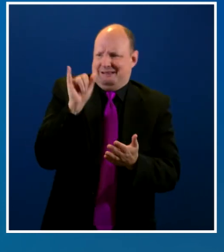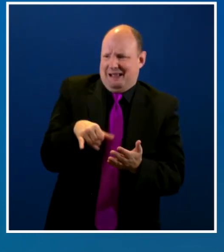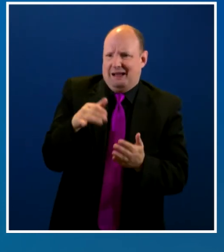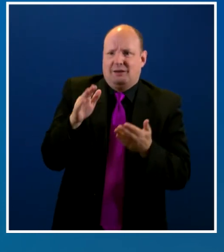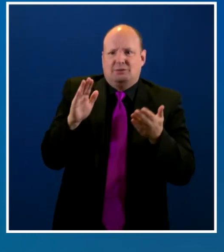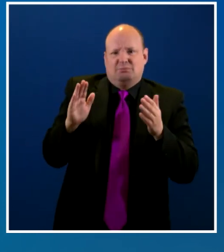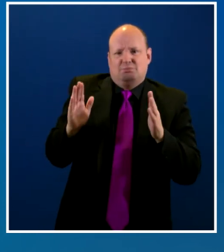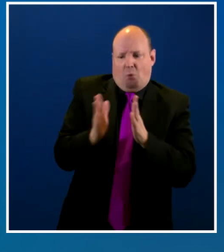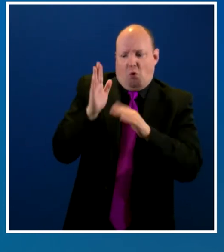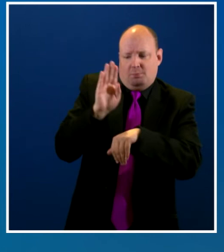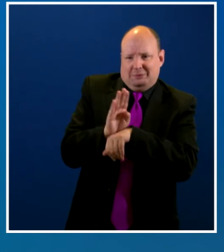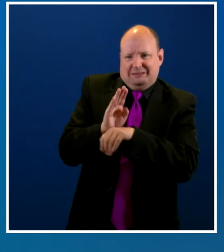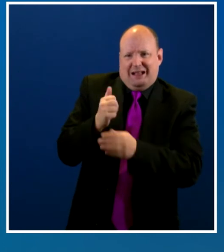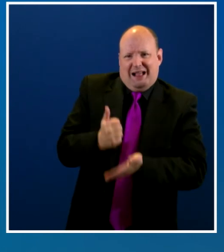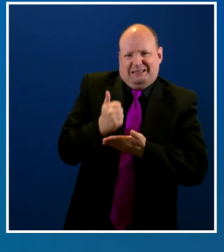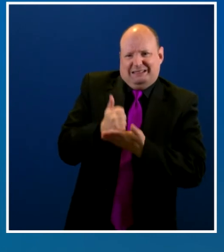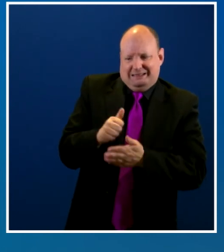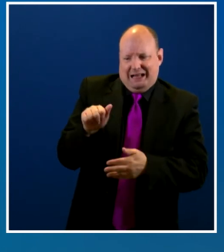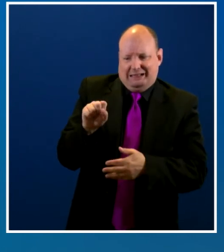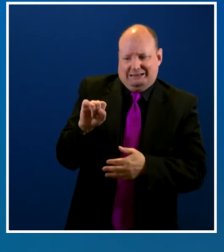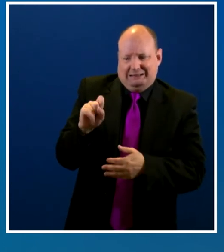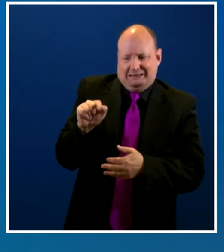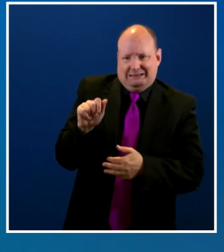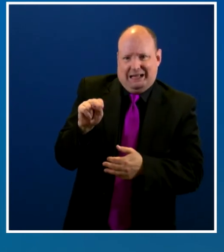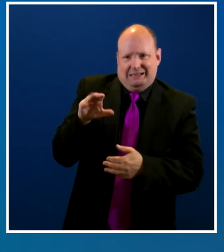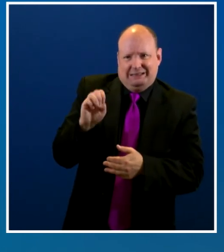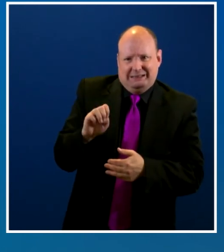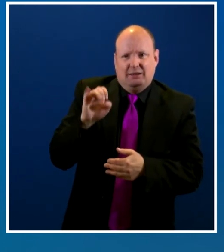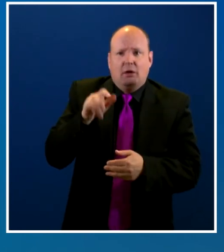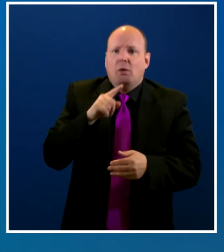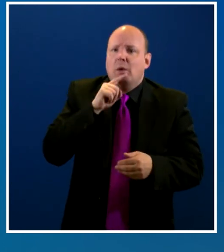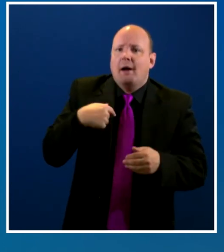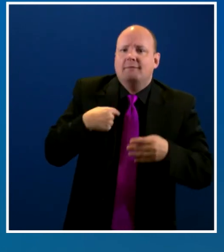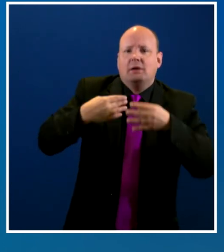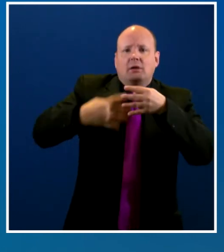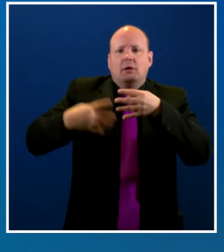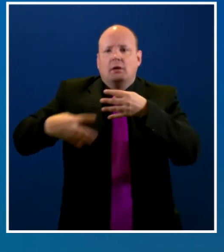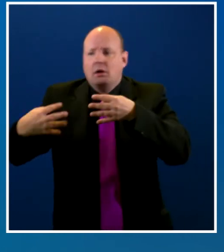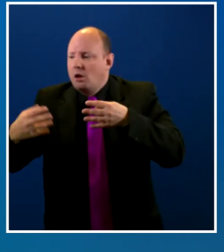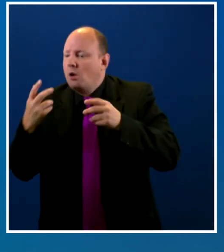In a regularly updated list of resources to aid in this pandemic recovery.